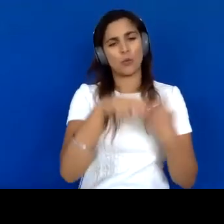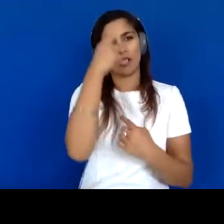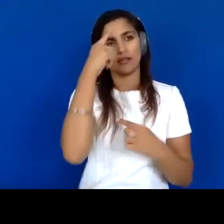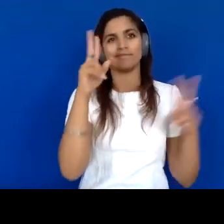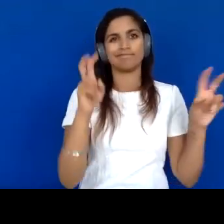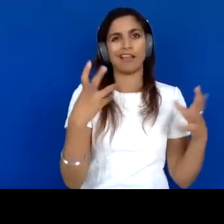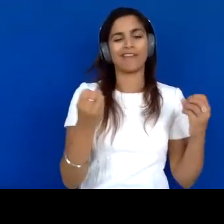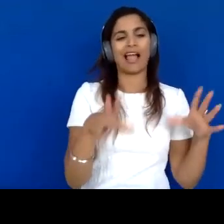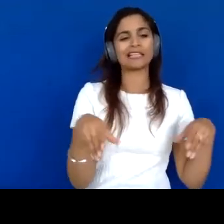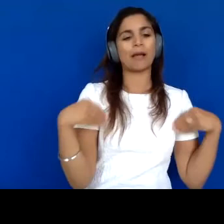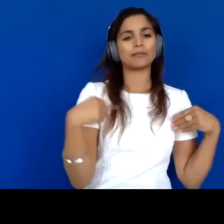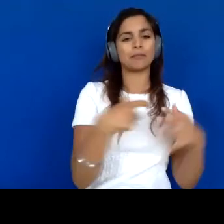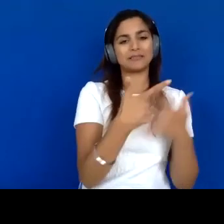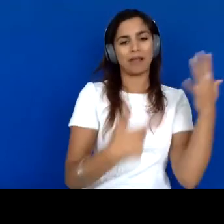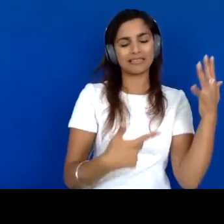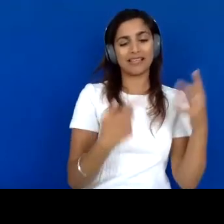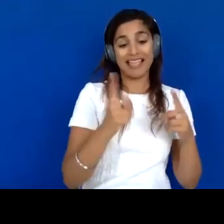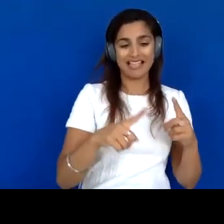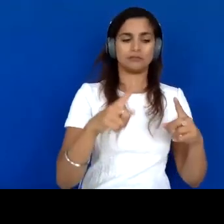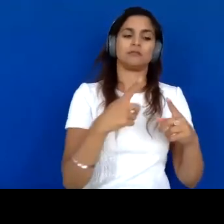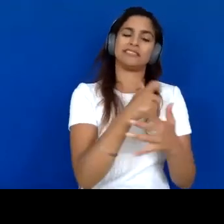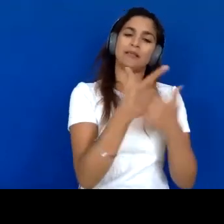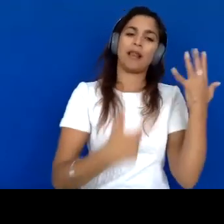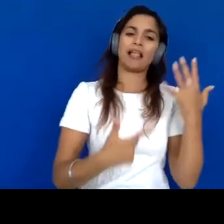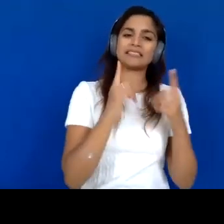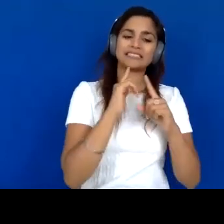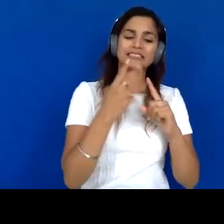stereotypes rather than indulging in and groundbreaking risk taking or